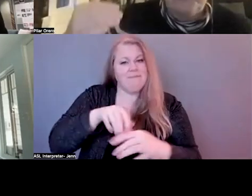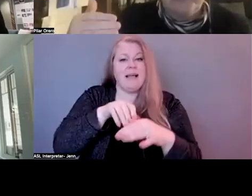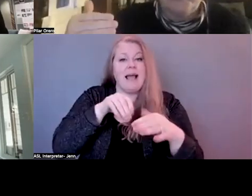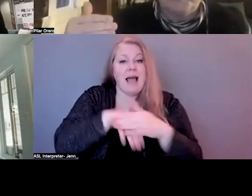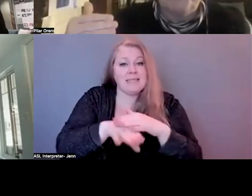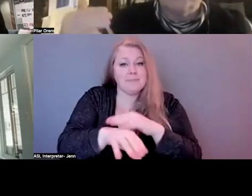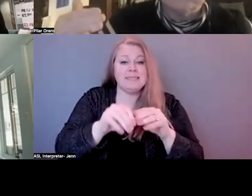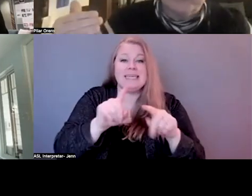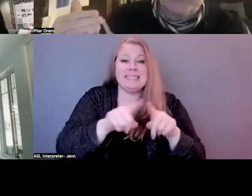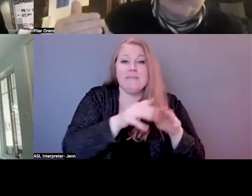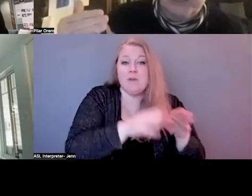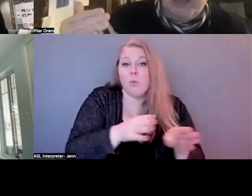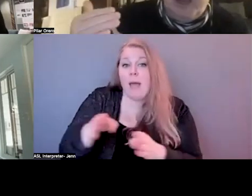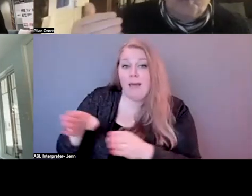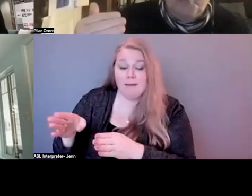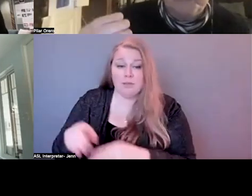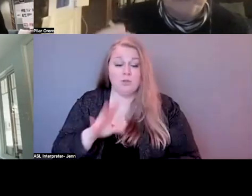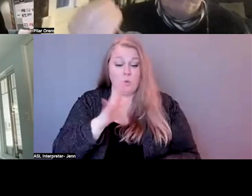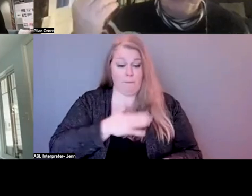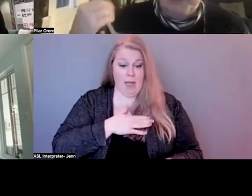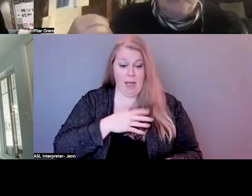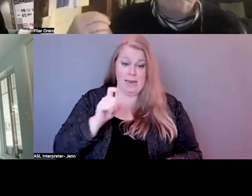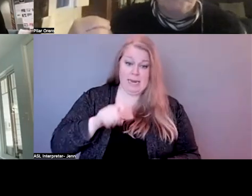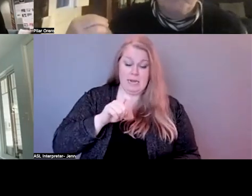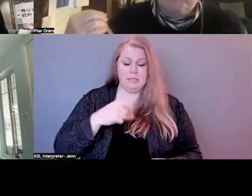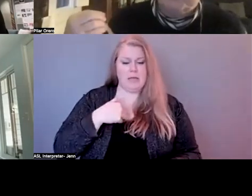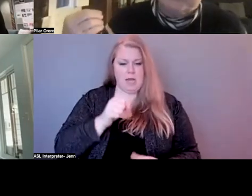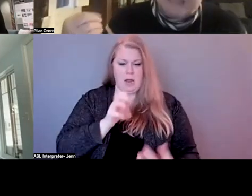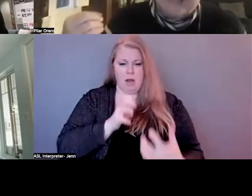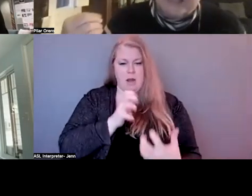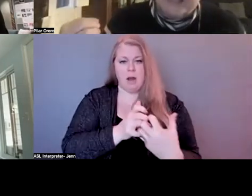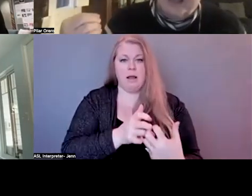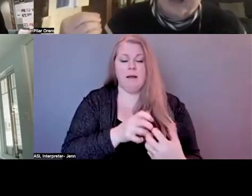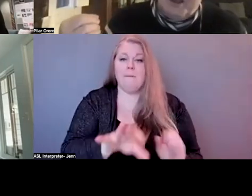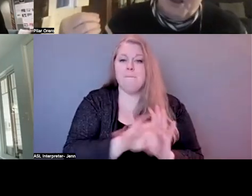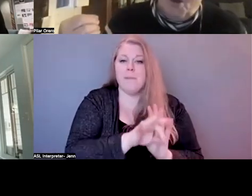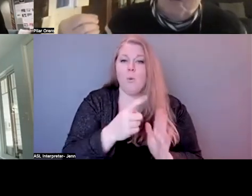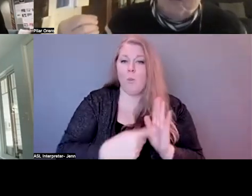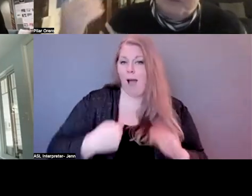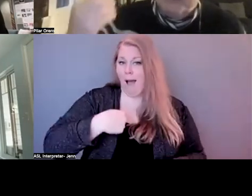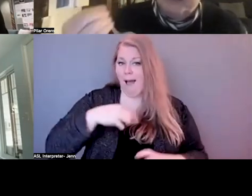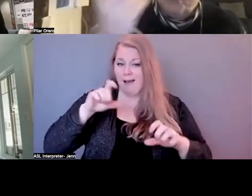degrees so the personalization would be done by the human but in the sense of dependent